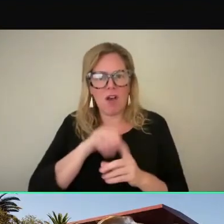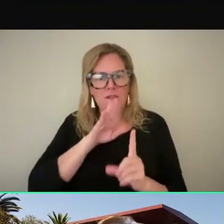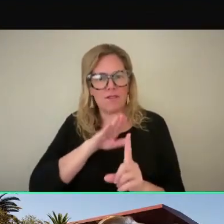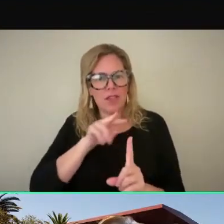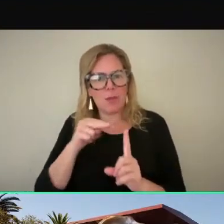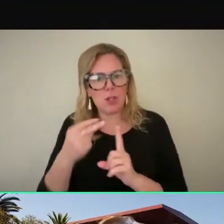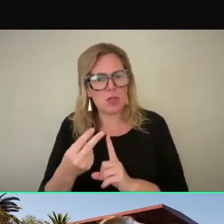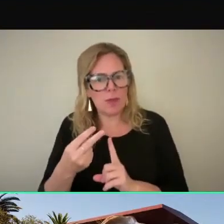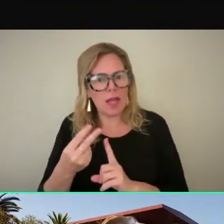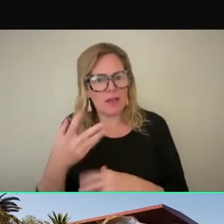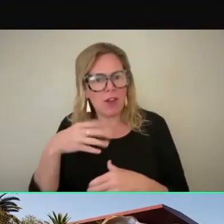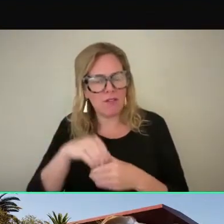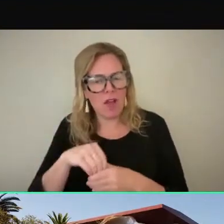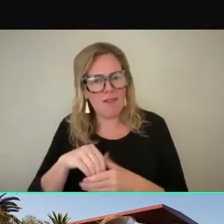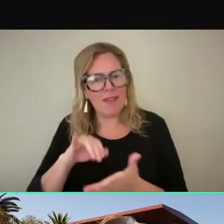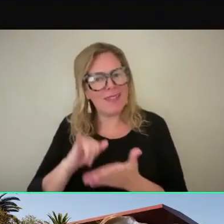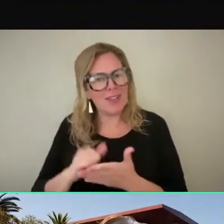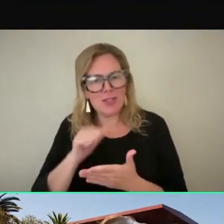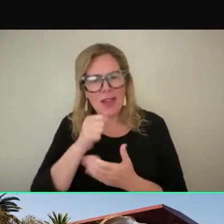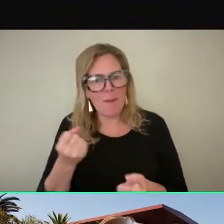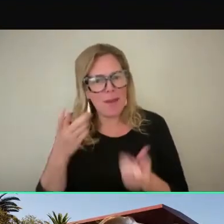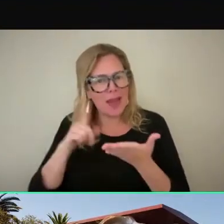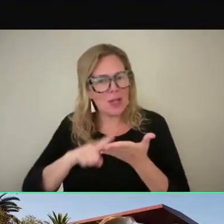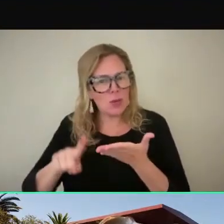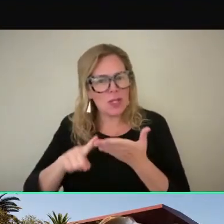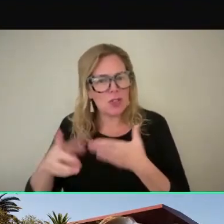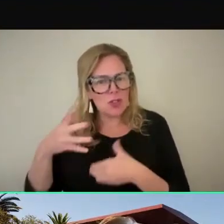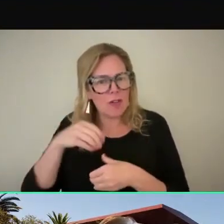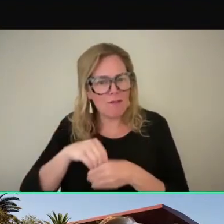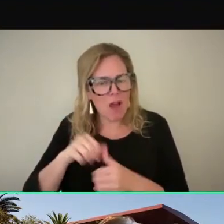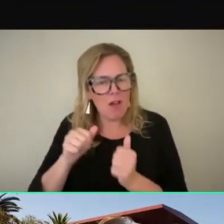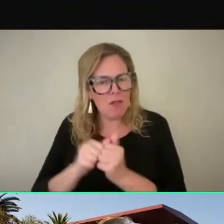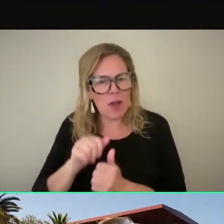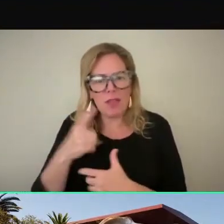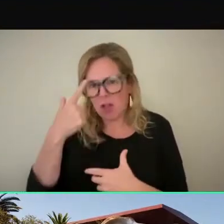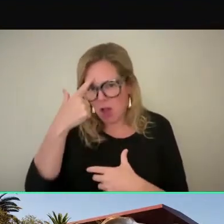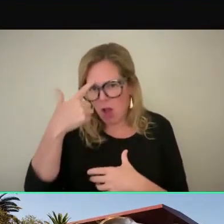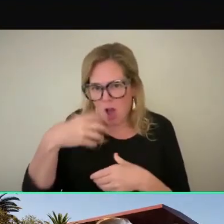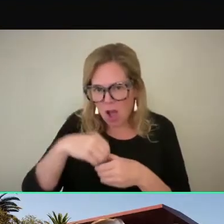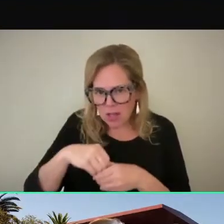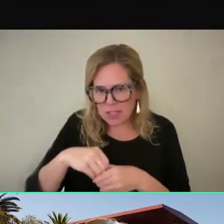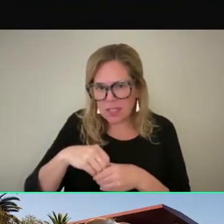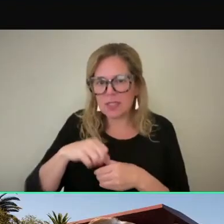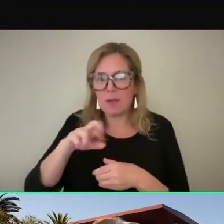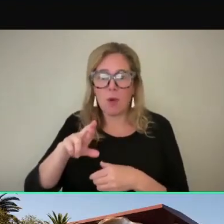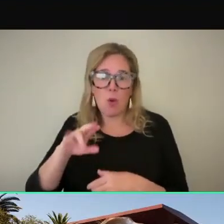for people with autism or IDD, particularly about telemedicine. As we've talked about throughout the